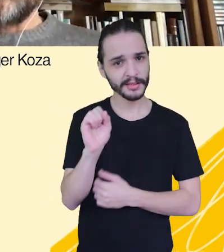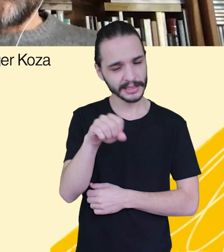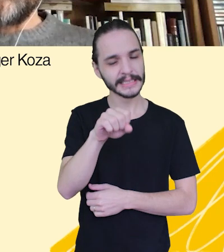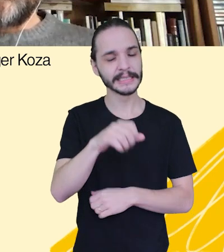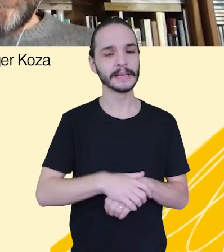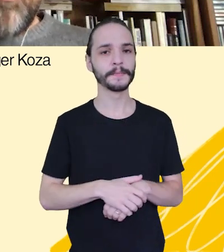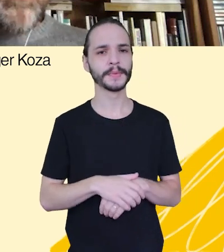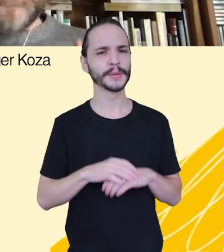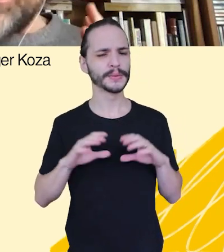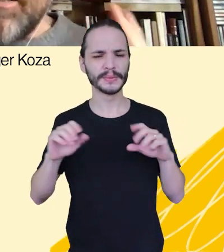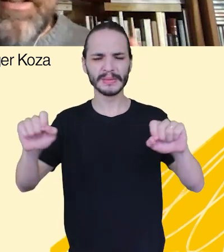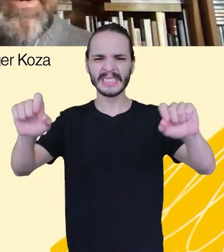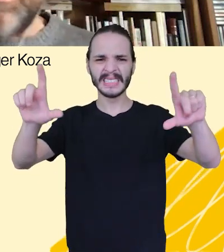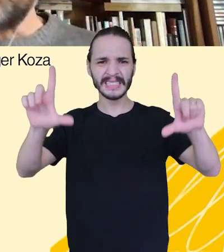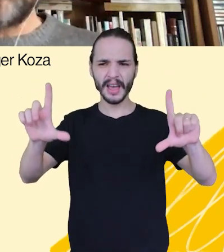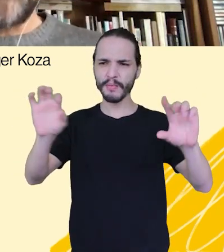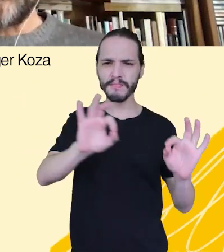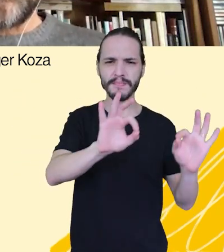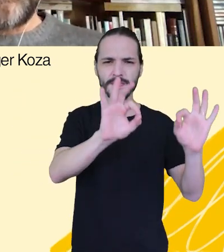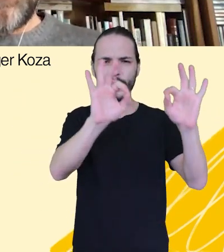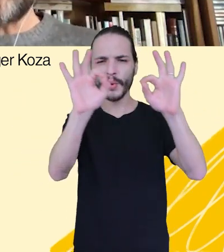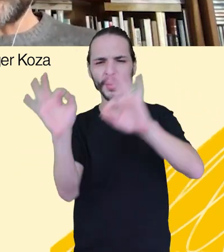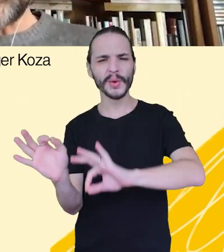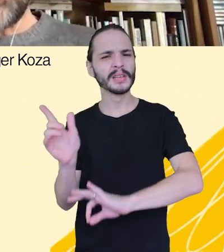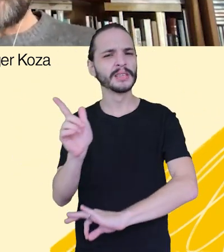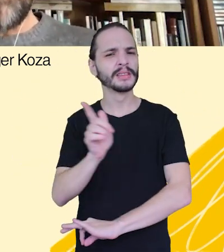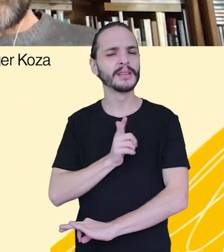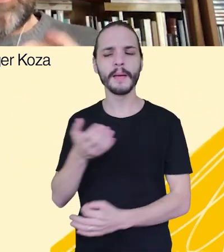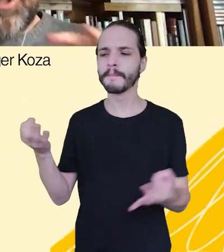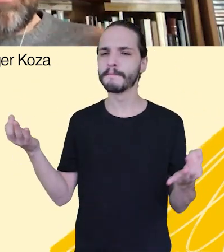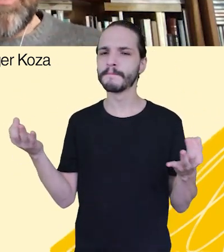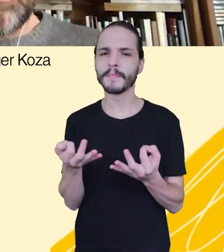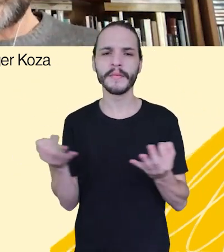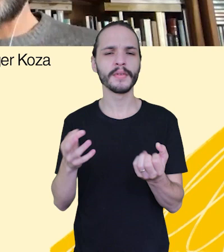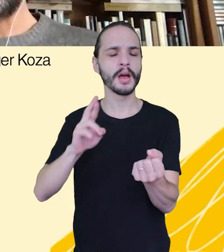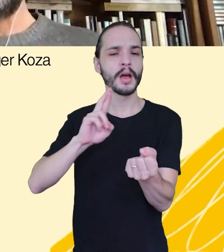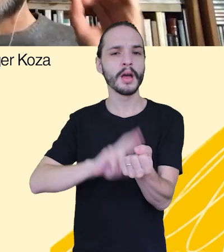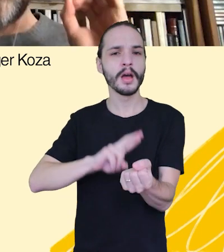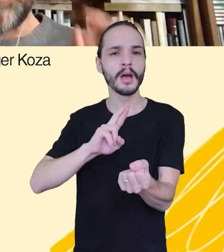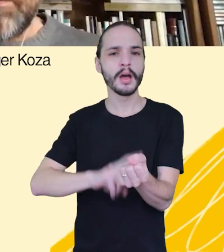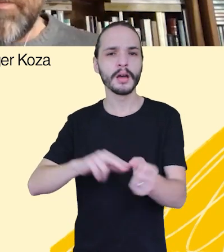The whole scene for me it has such a perfection in the sense of the rhythm.